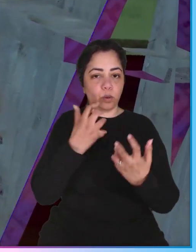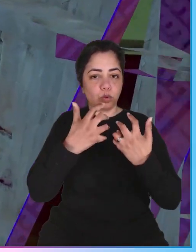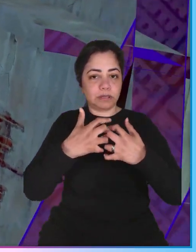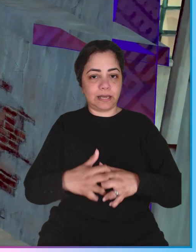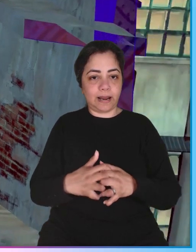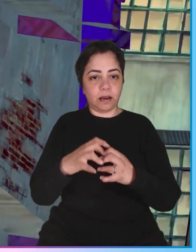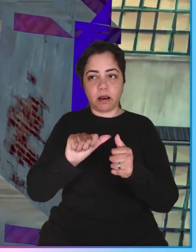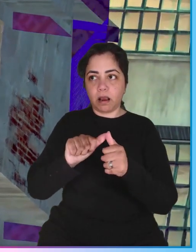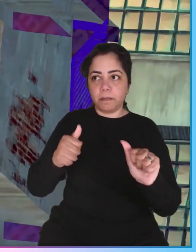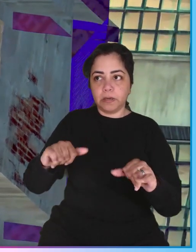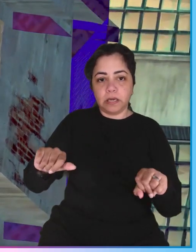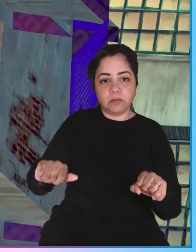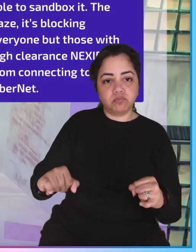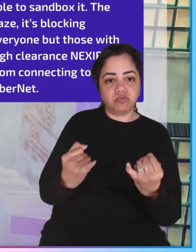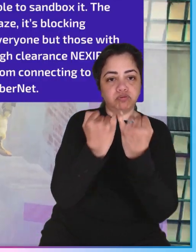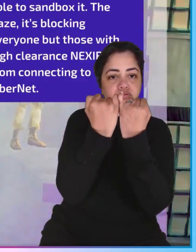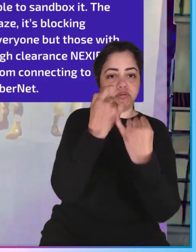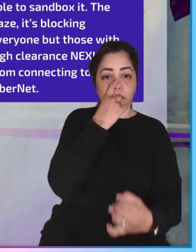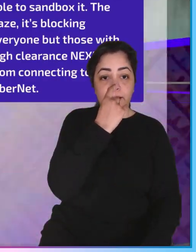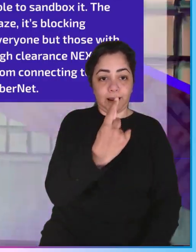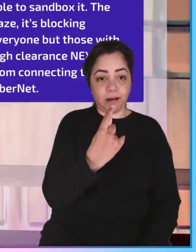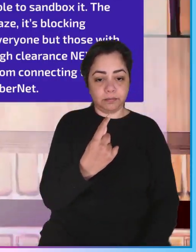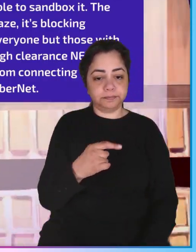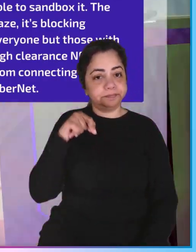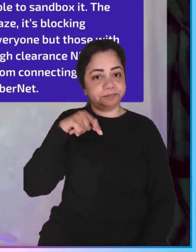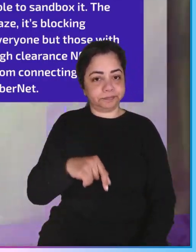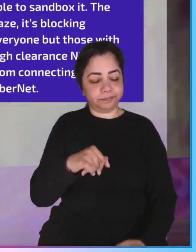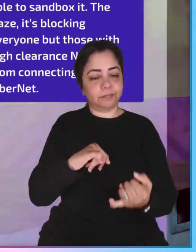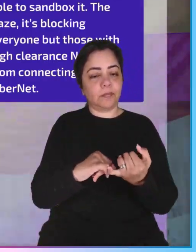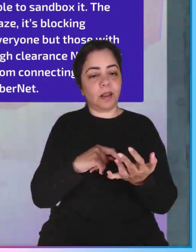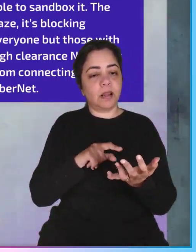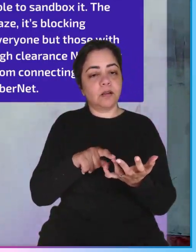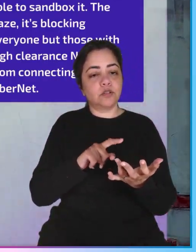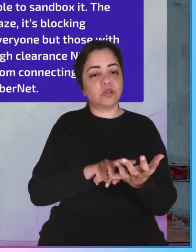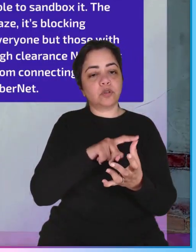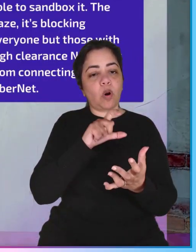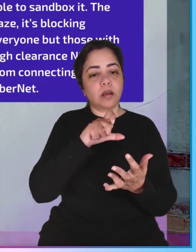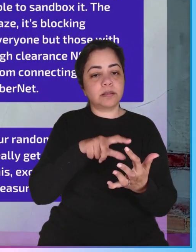This is Solace State, a 3D choice driven cyberpunk and hopepunk visual novel.